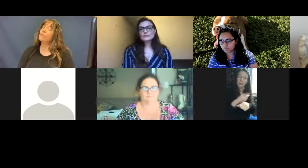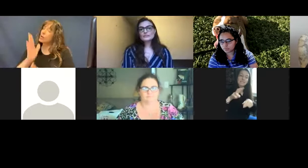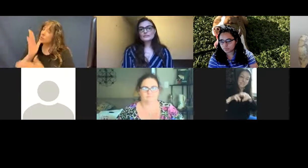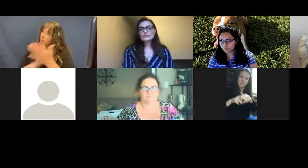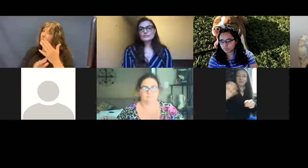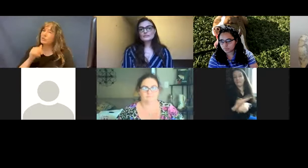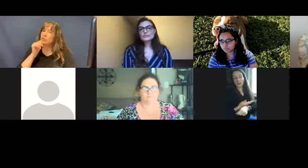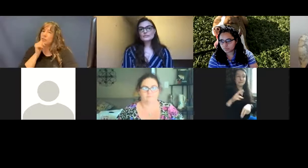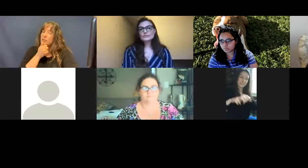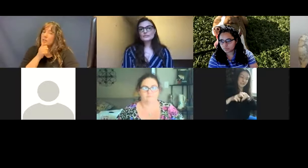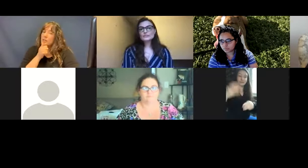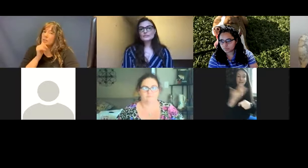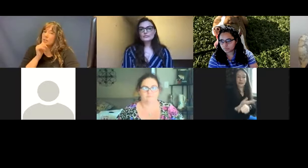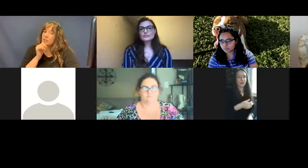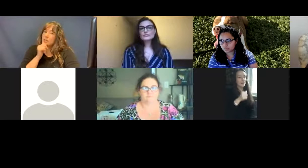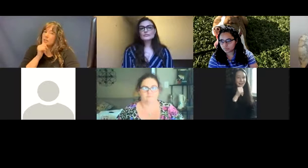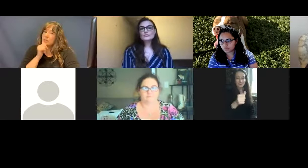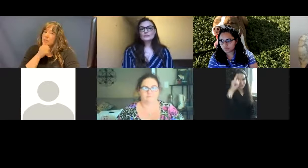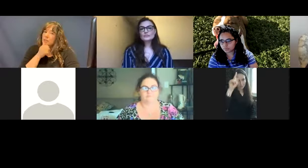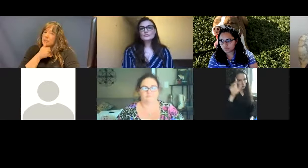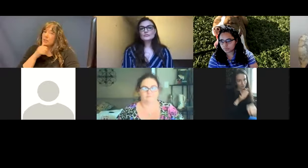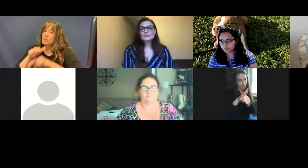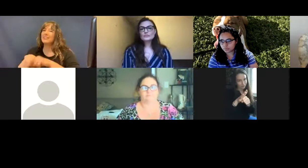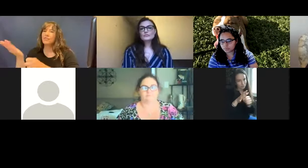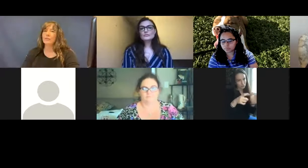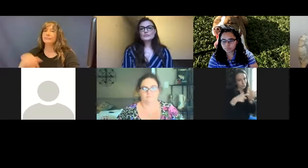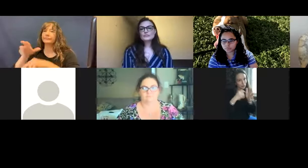and sit through and fire them and sit through and fire them. I wasn't smart enough to require